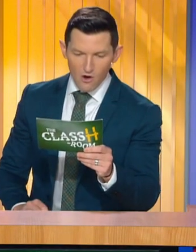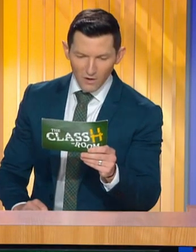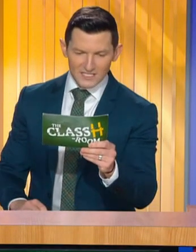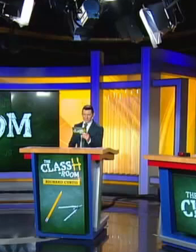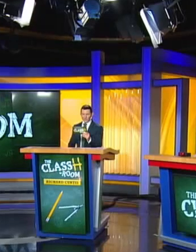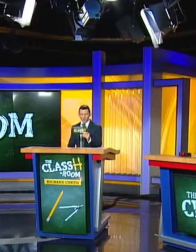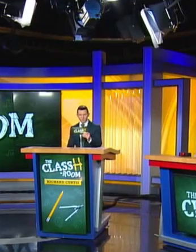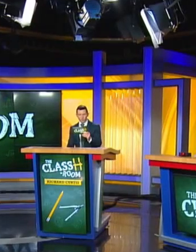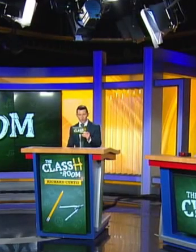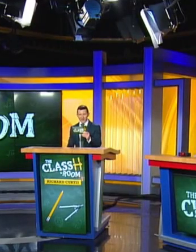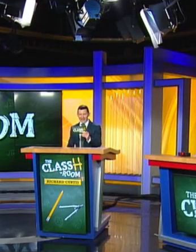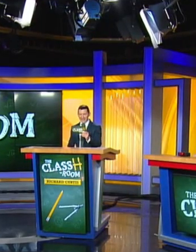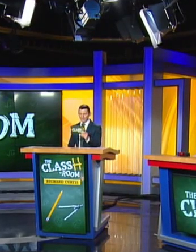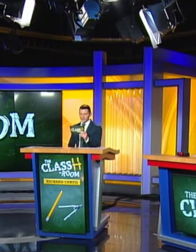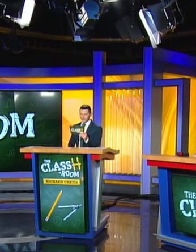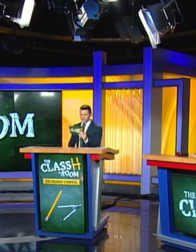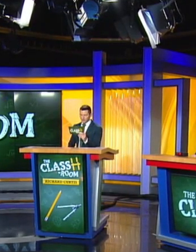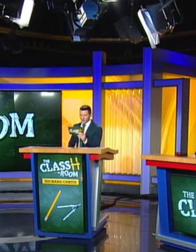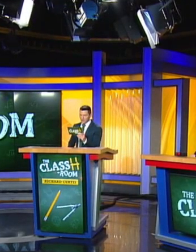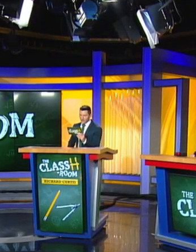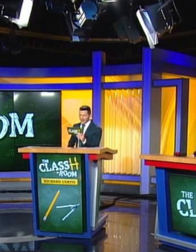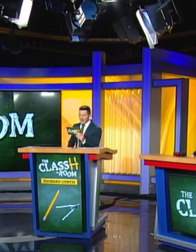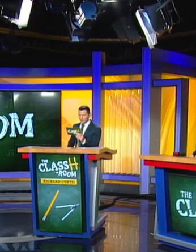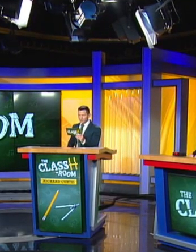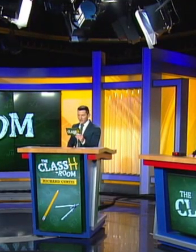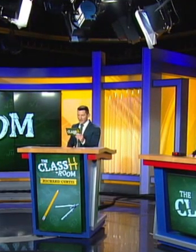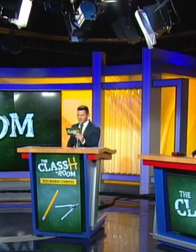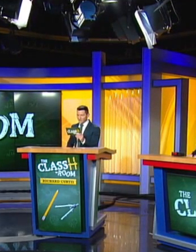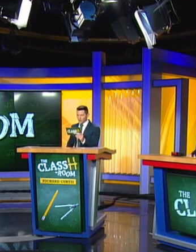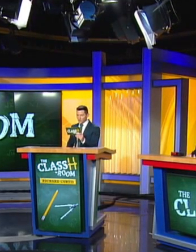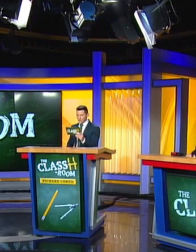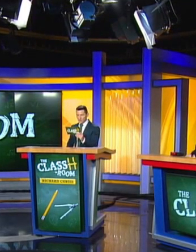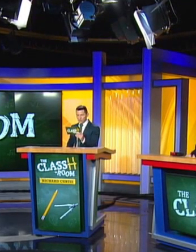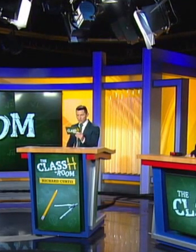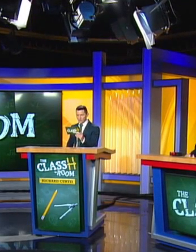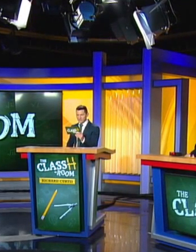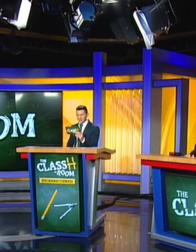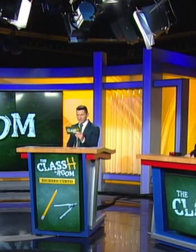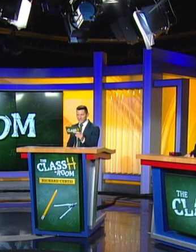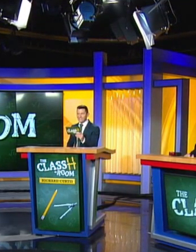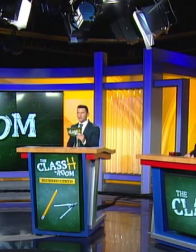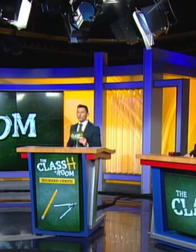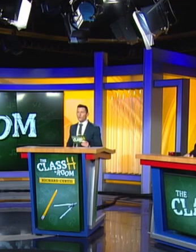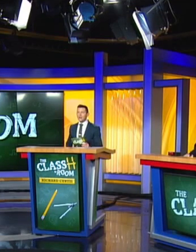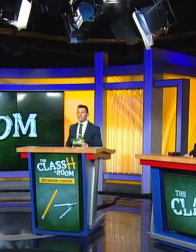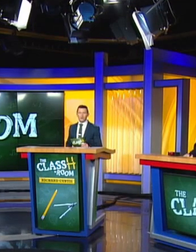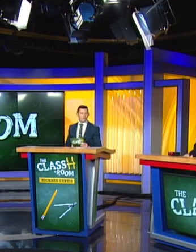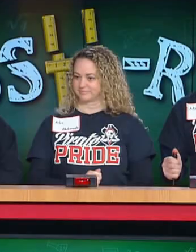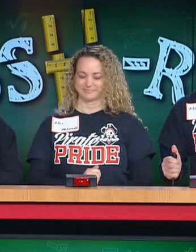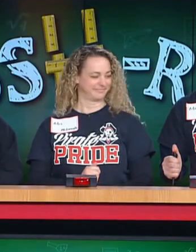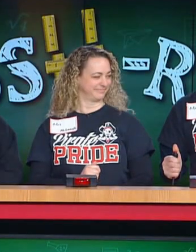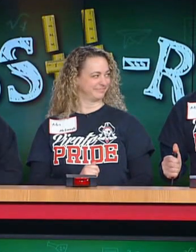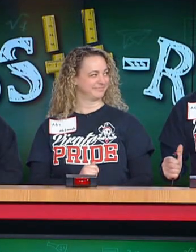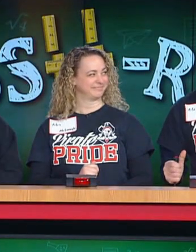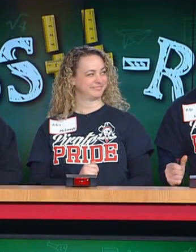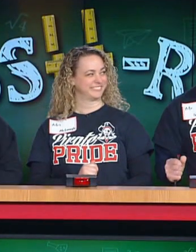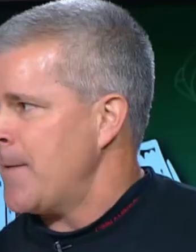WITH A DOUBLE POINT QUESTION. EXTRA CREDIT. WHAT IS NINE MULTIPLIED BY TEN? EXTRA CREDIT. WHAT IS NINE MULTIPLIED BY TEN? >> 90. WHAT IS NINE MULTIPLIED BY TEN? >> 90. >> 90 IS RIGHT. 90. >> 90 IS RIGHT. GET UP TO 20 POINTS. 90 IS RIGHT. GET UP TO 20 POINTS. WHAT IS THE TERM FOR ONE-HALF OF